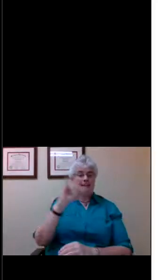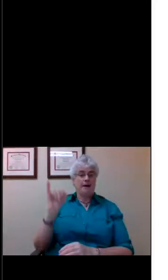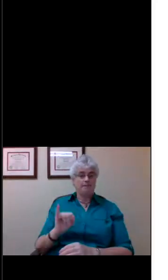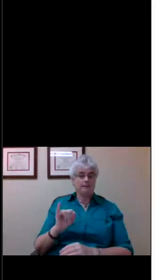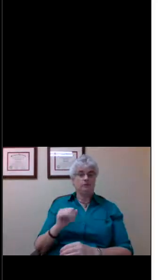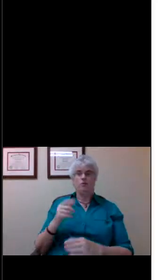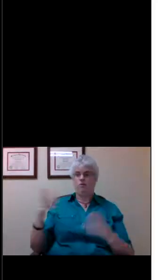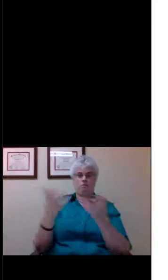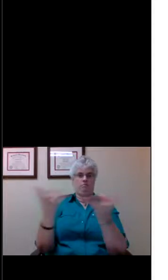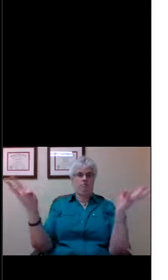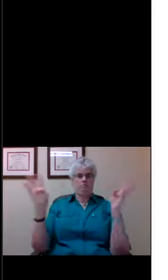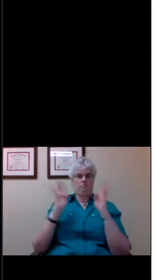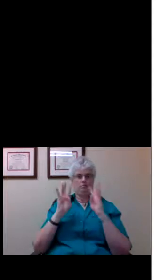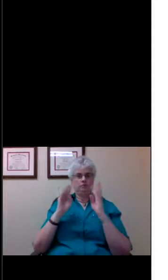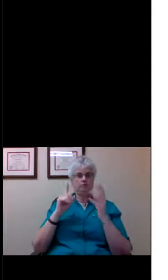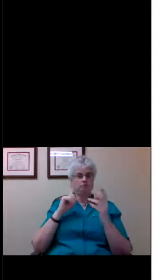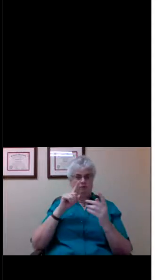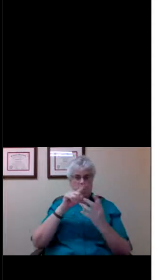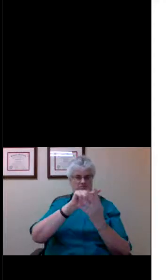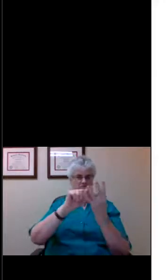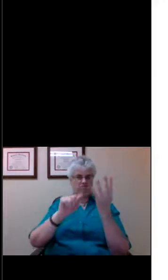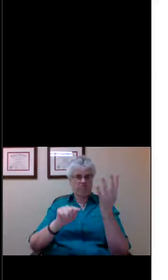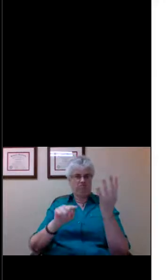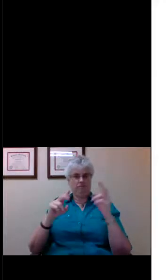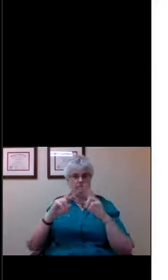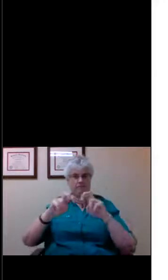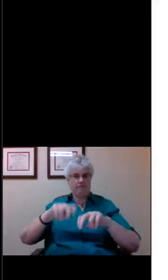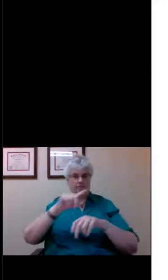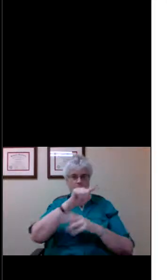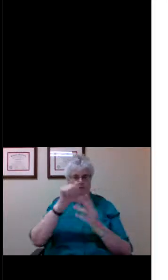organization and it's located here in Indianapolis. And so we- they were really